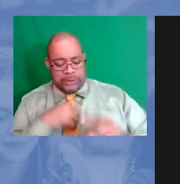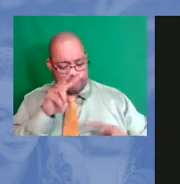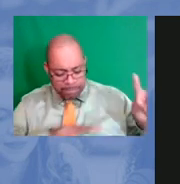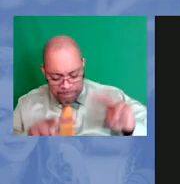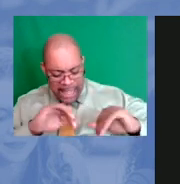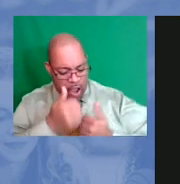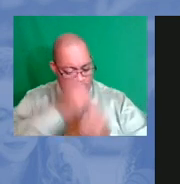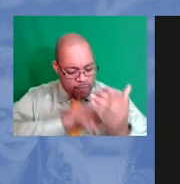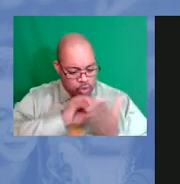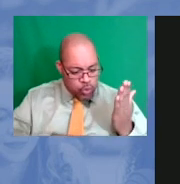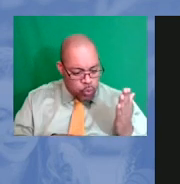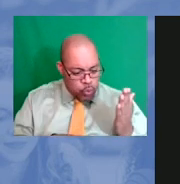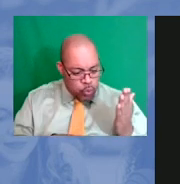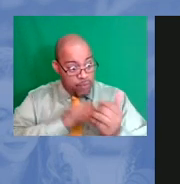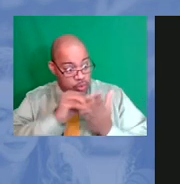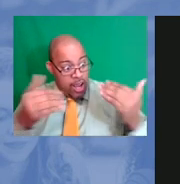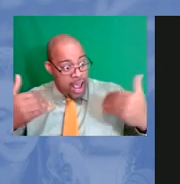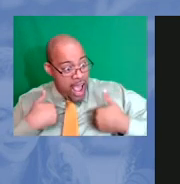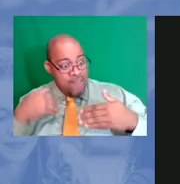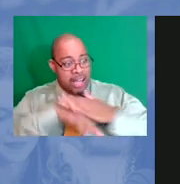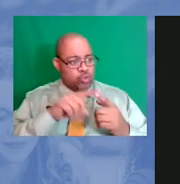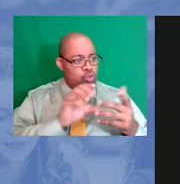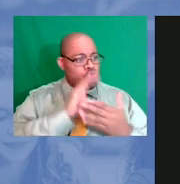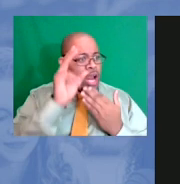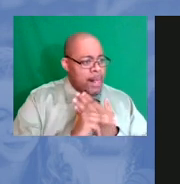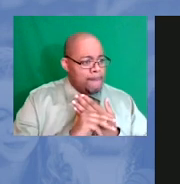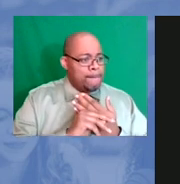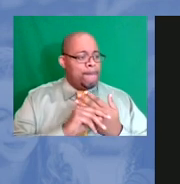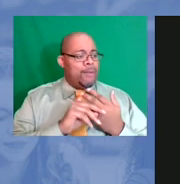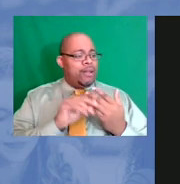STUDENT HAVE ACCESS TO CURRICULUM AND ASSESSMENTS THAT ARE RIGOROUS, DOES EVER CHILD HAVE ACCESS